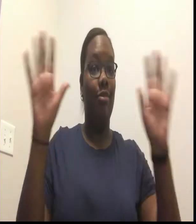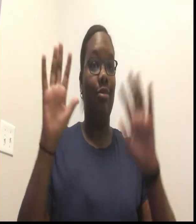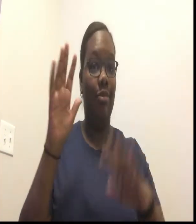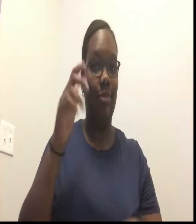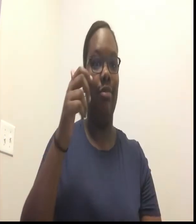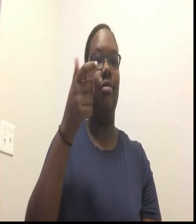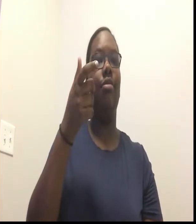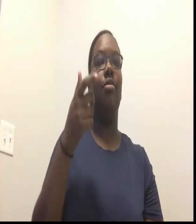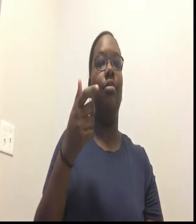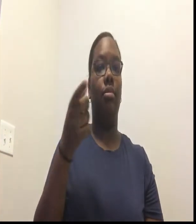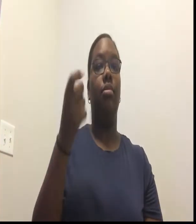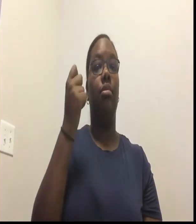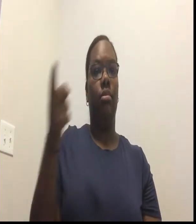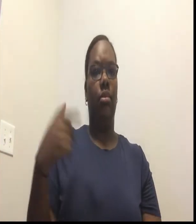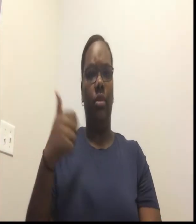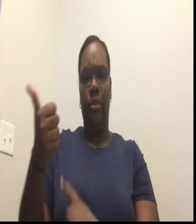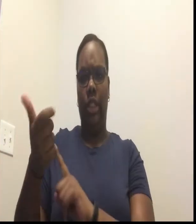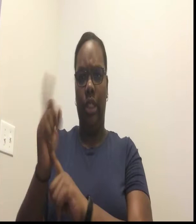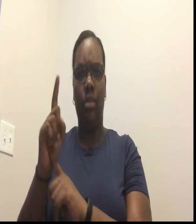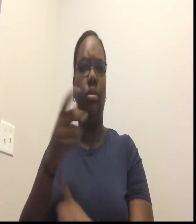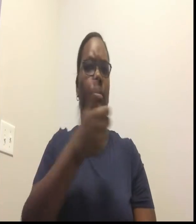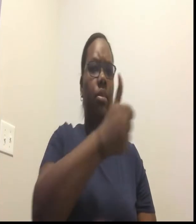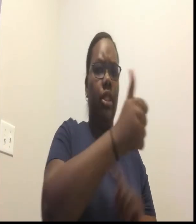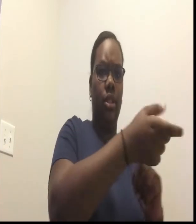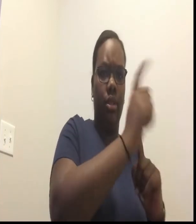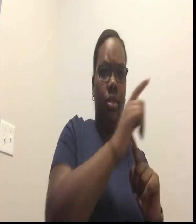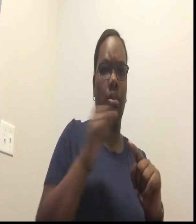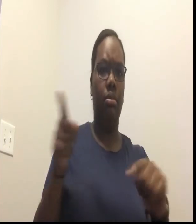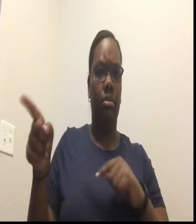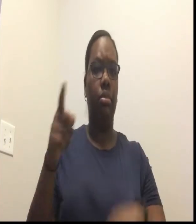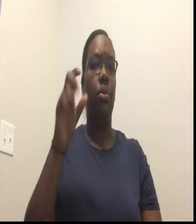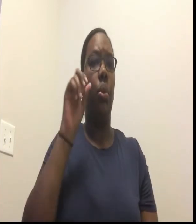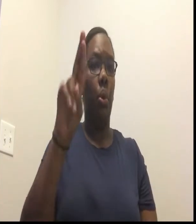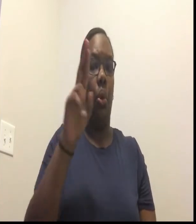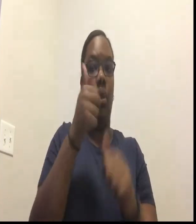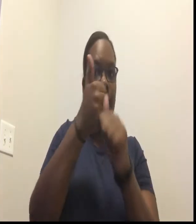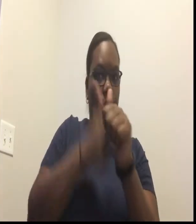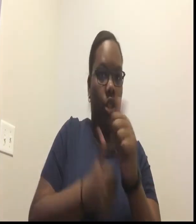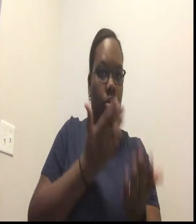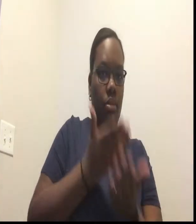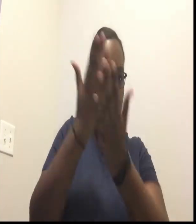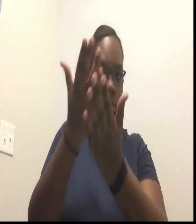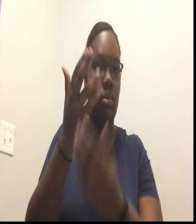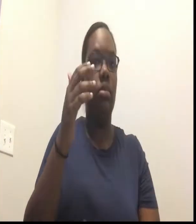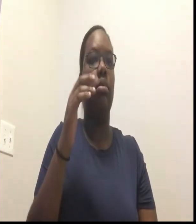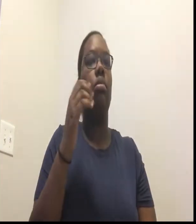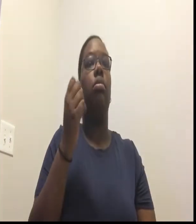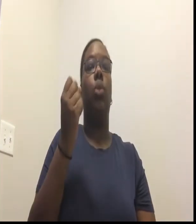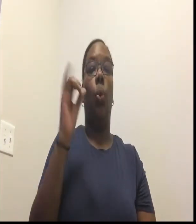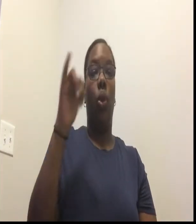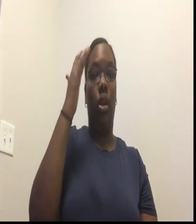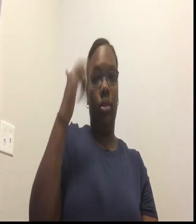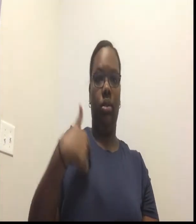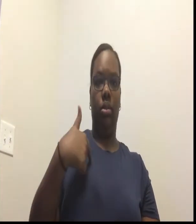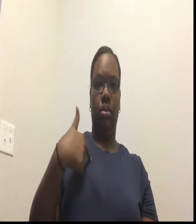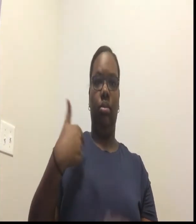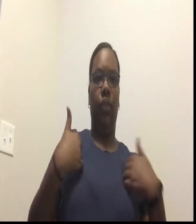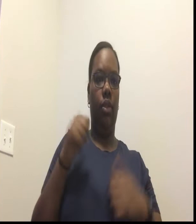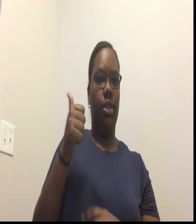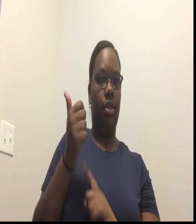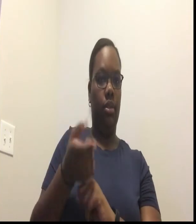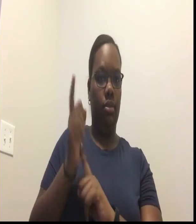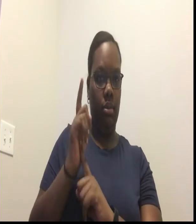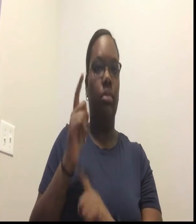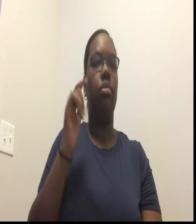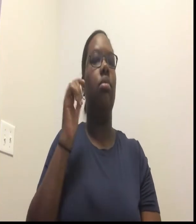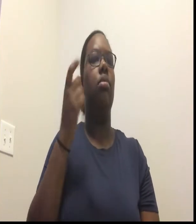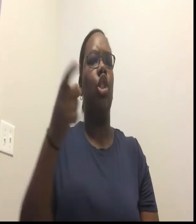per motion. So I have 10 minutes to discuss why I think it should not be